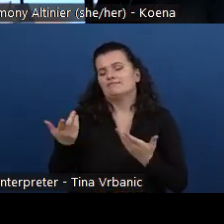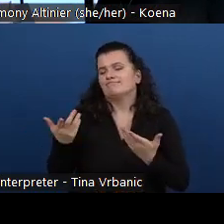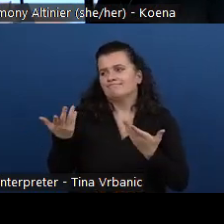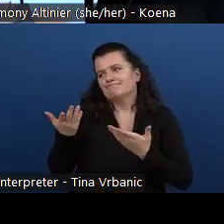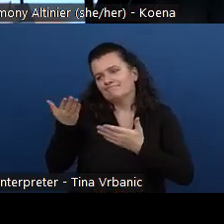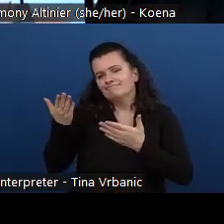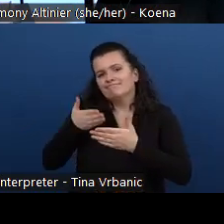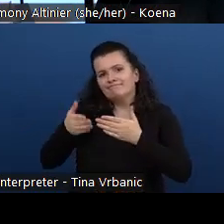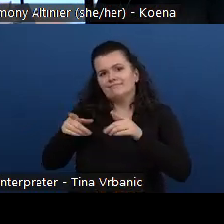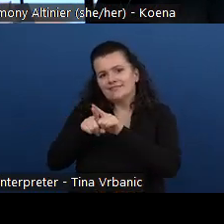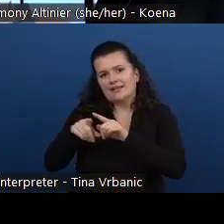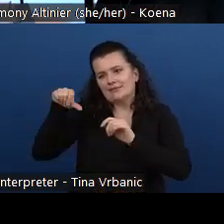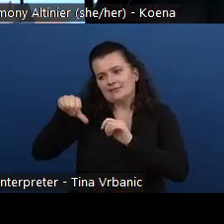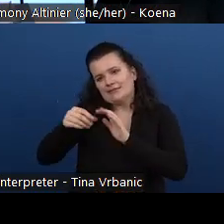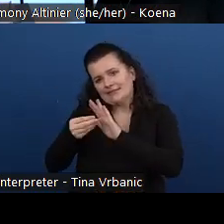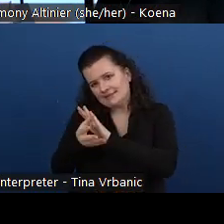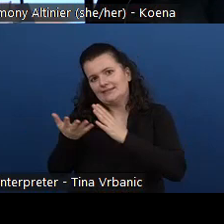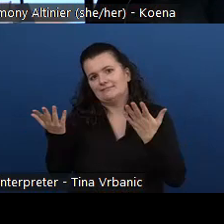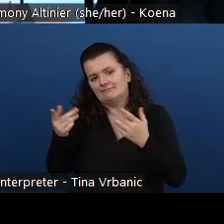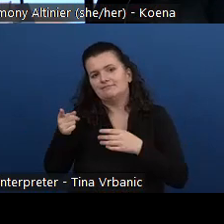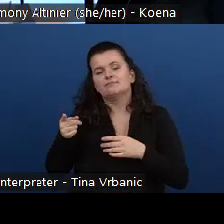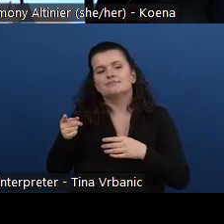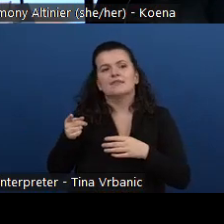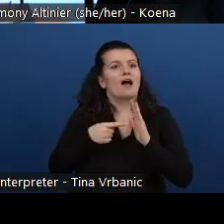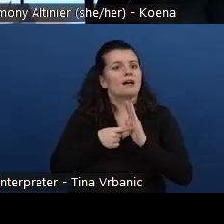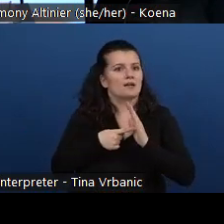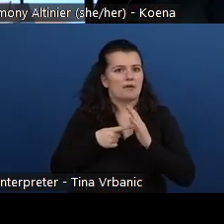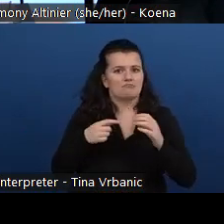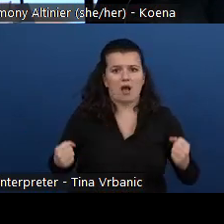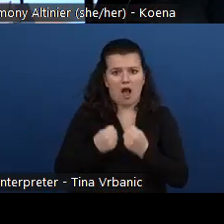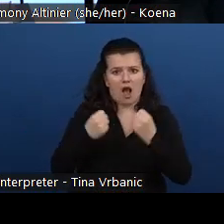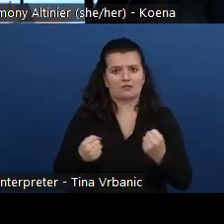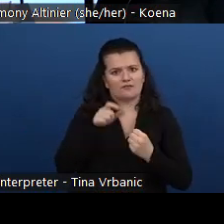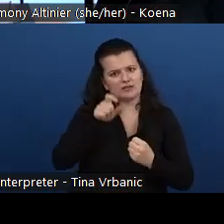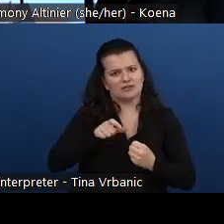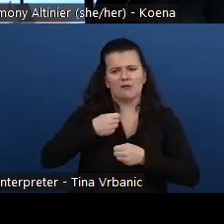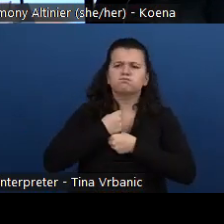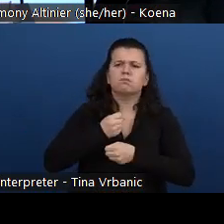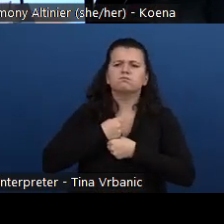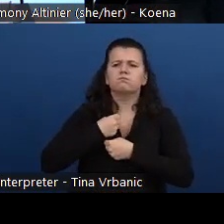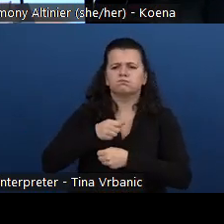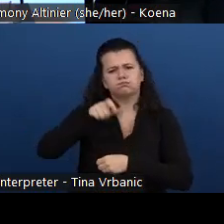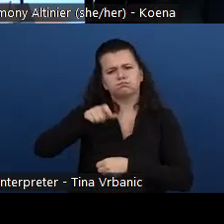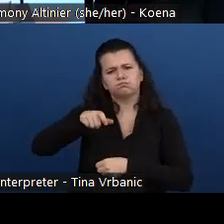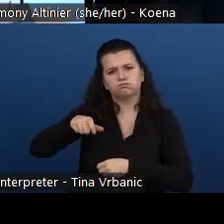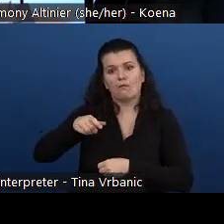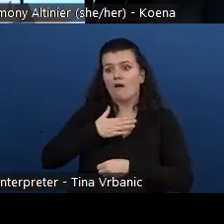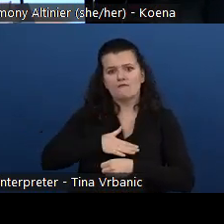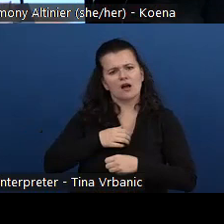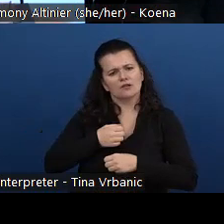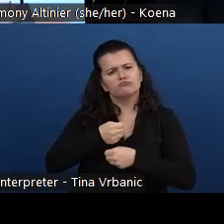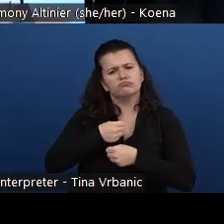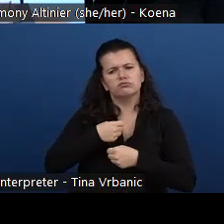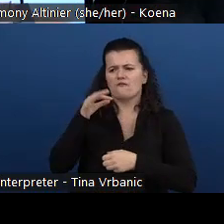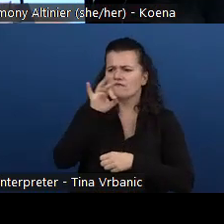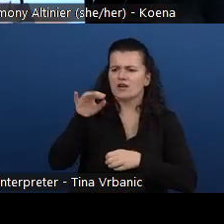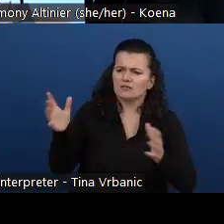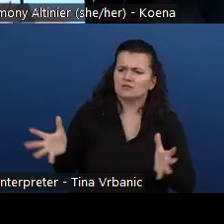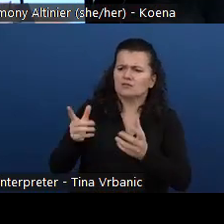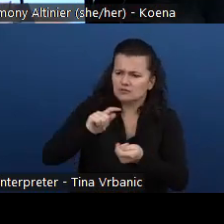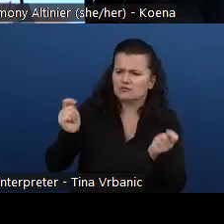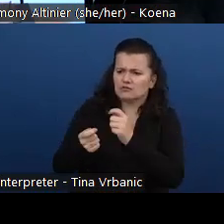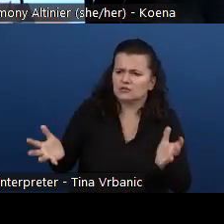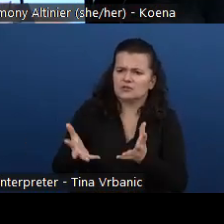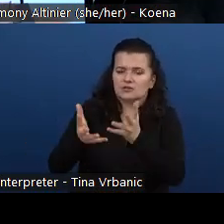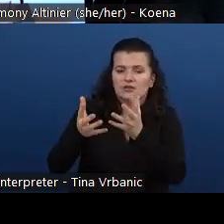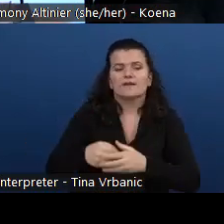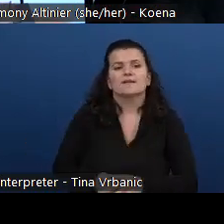So we have some activists that tried to make things moving in France, and, unfortunately,